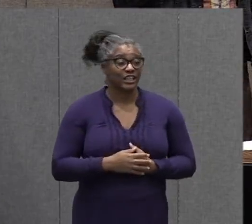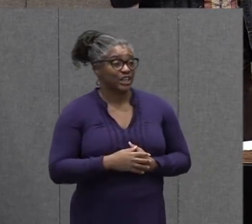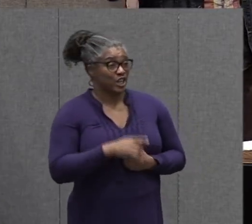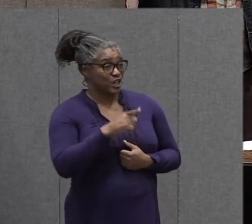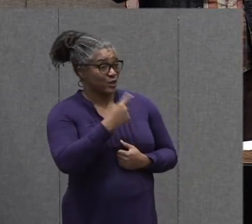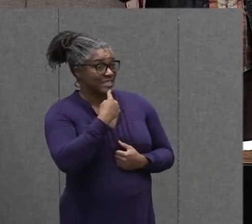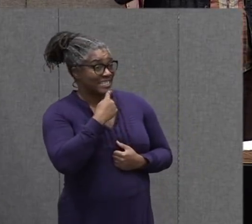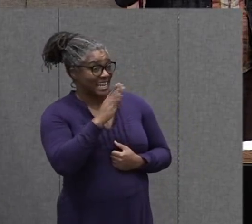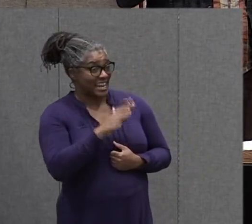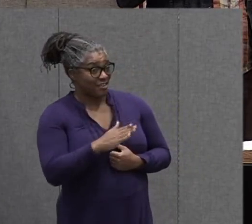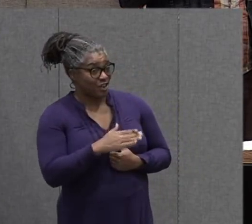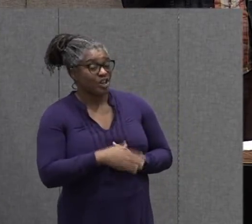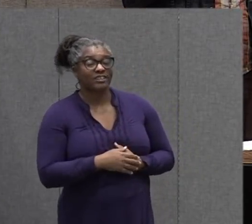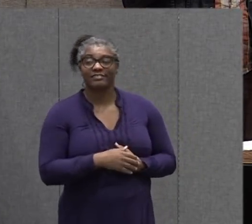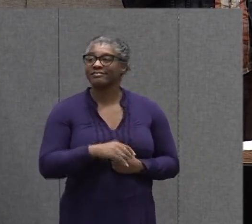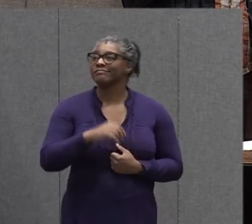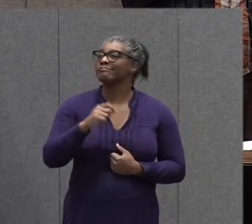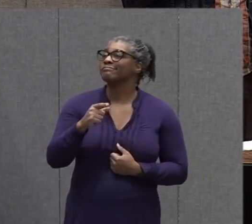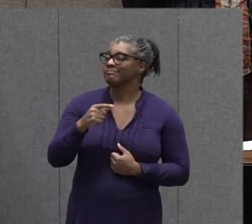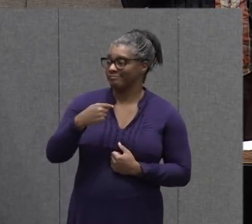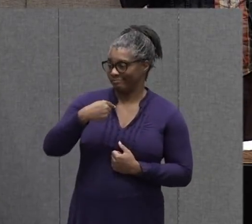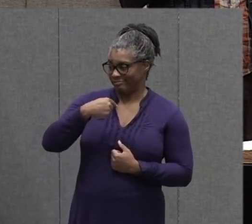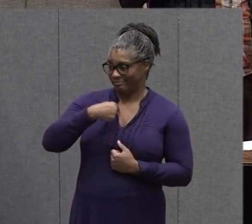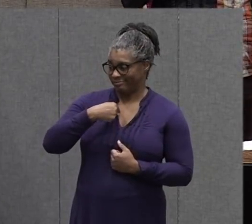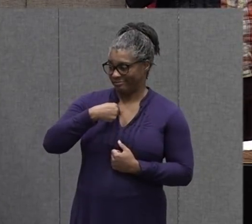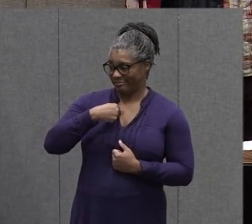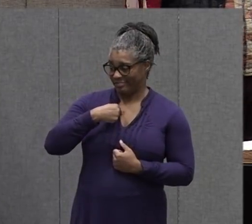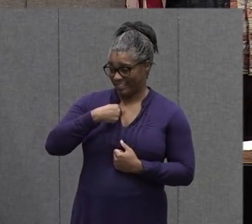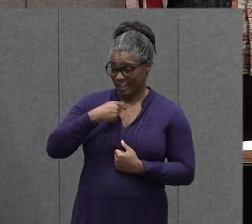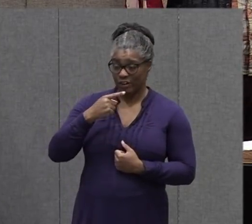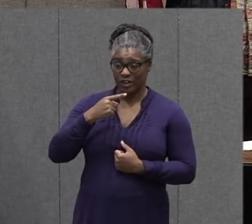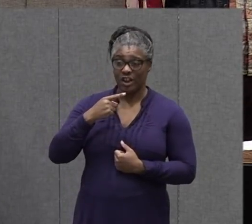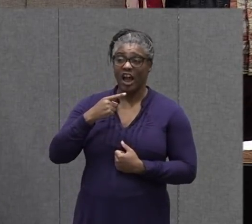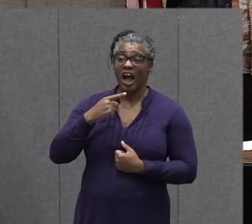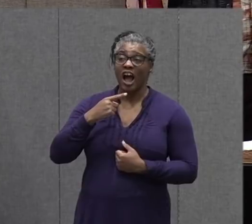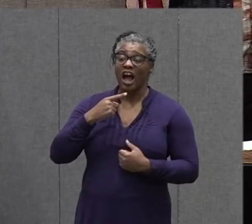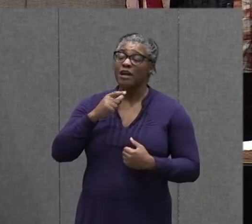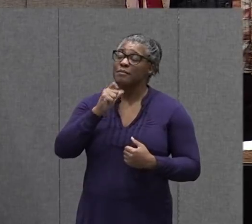I am no longer jerky meat, I am courageous meat. [Miss Garcia] He is courageous.